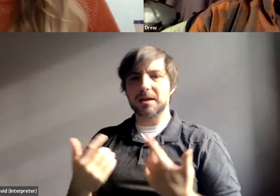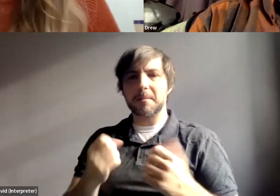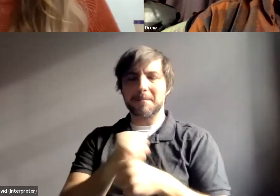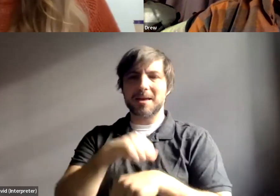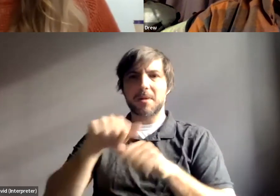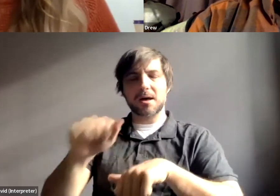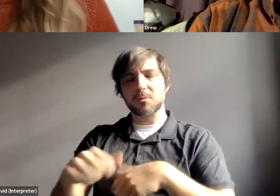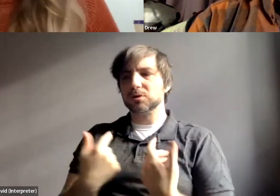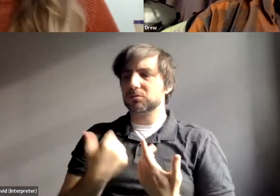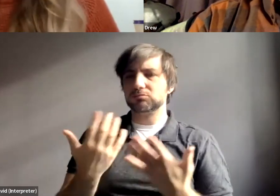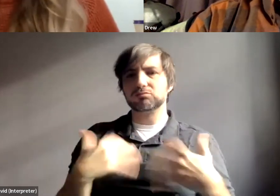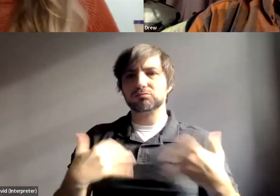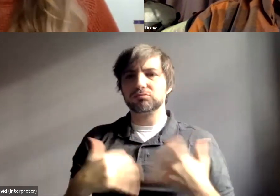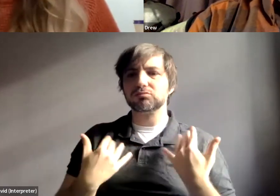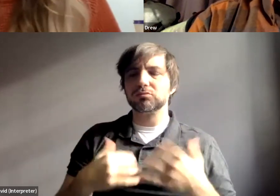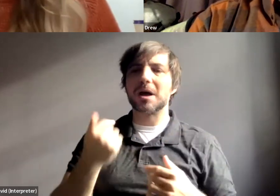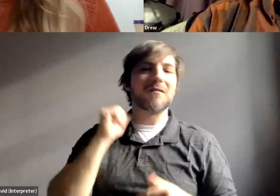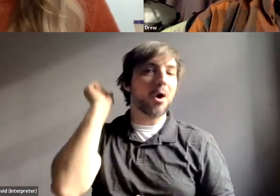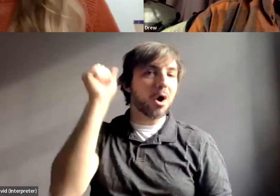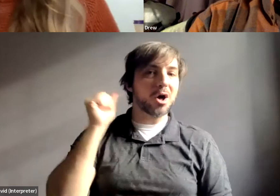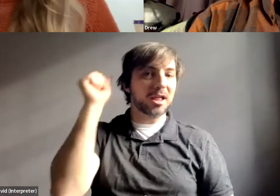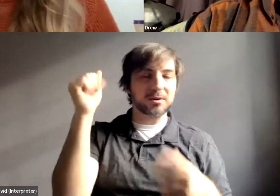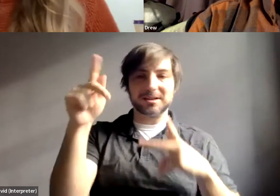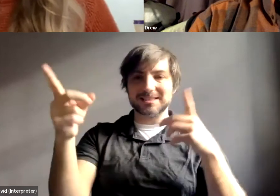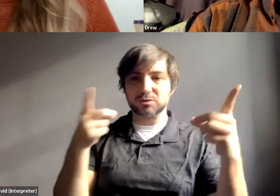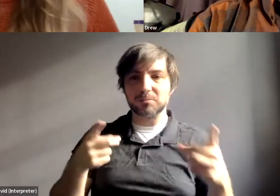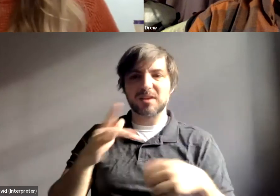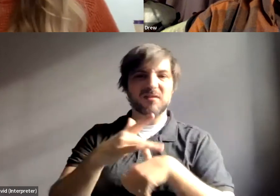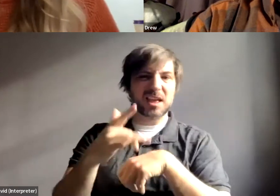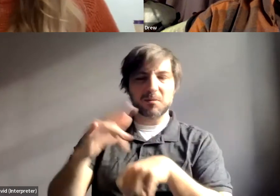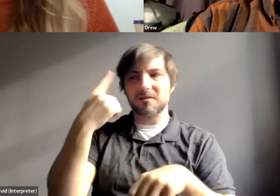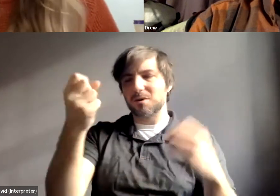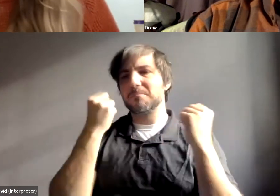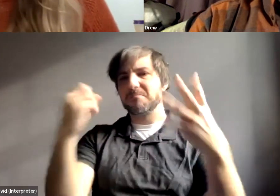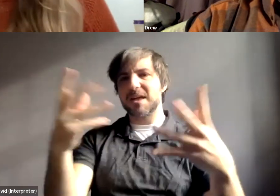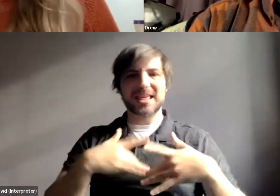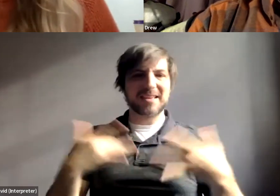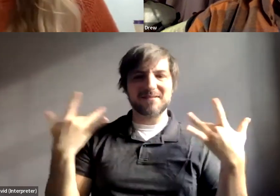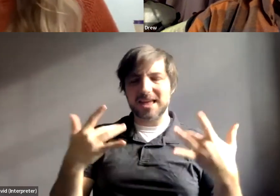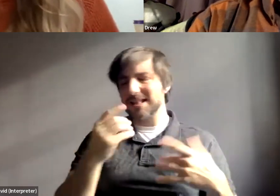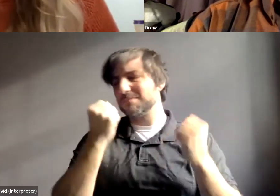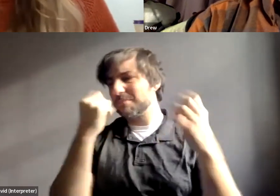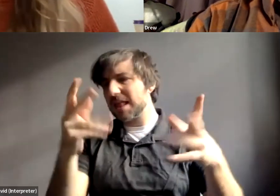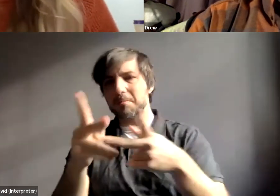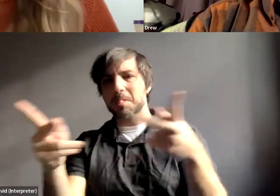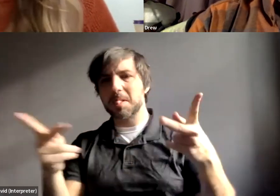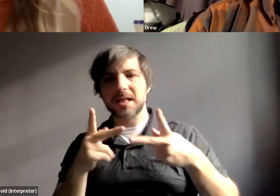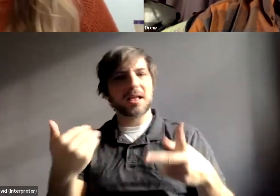We have audio description available for a number of events in both venues. I believe the